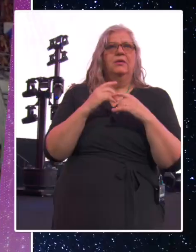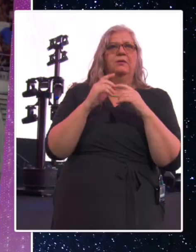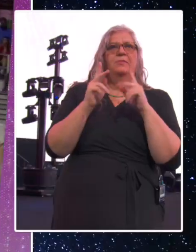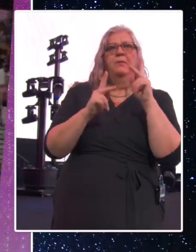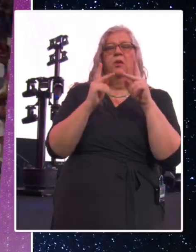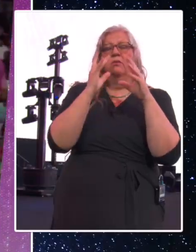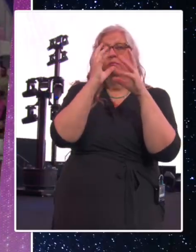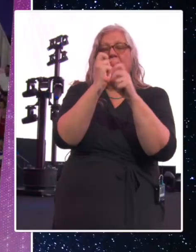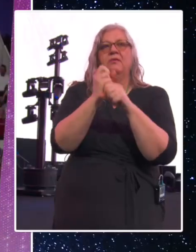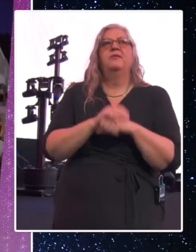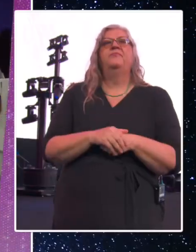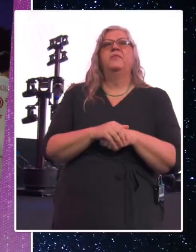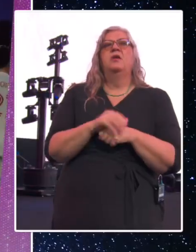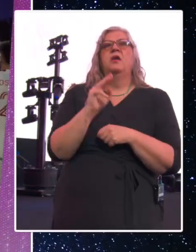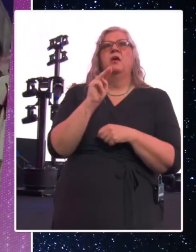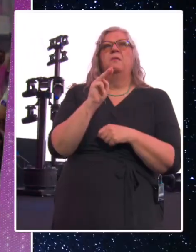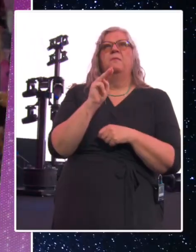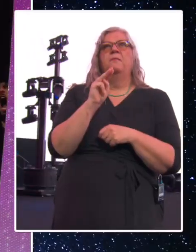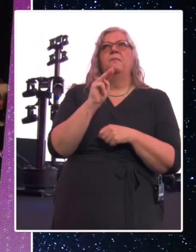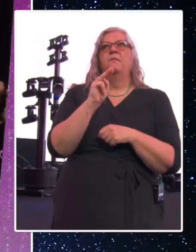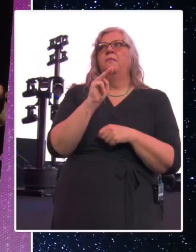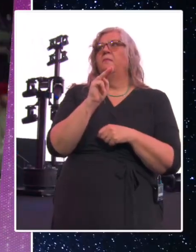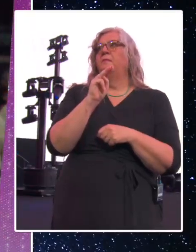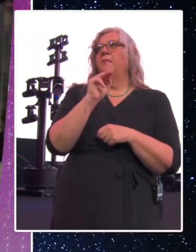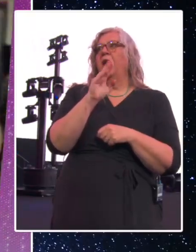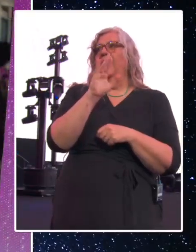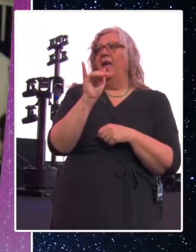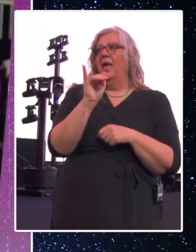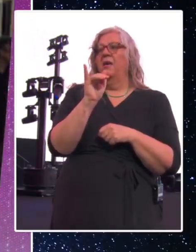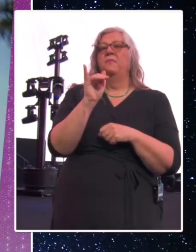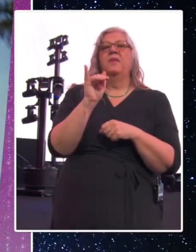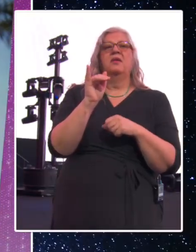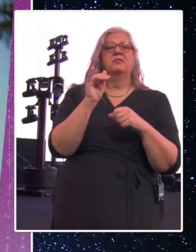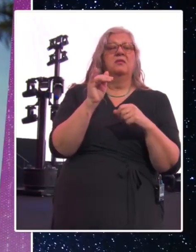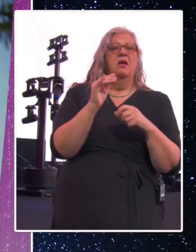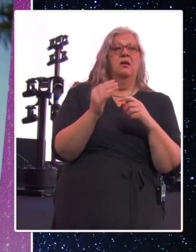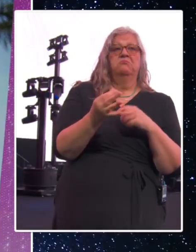Inter Miami's excellence on the pitch is matched by their commitment of it.